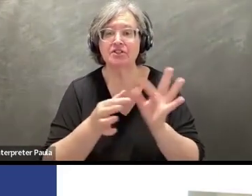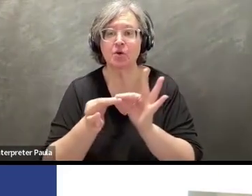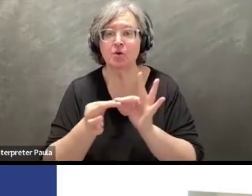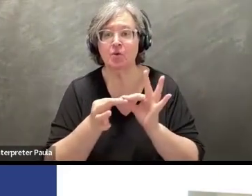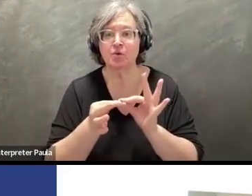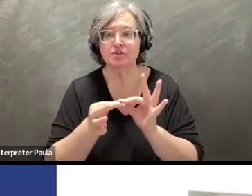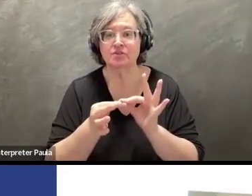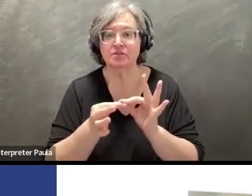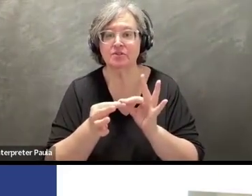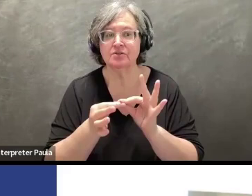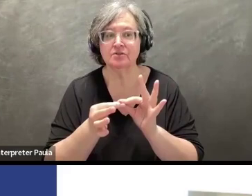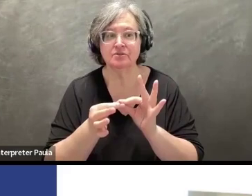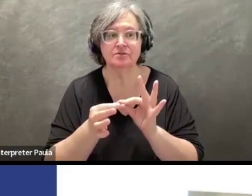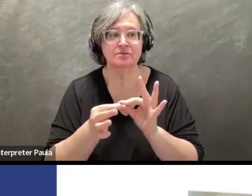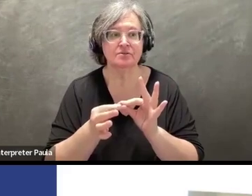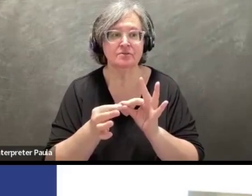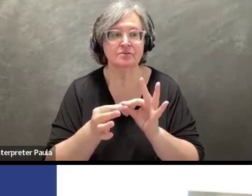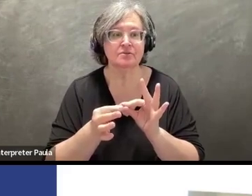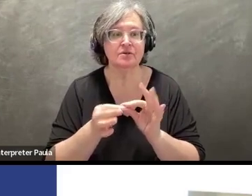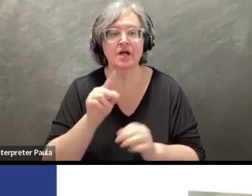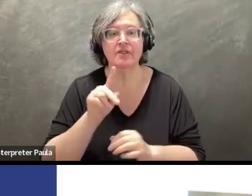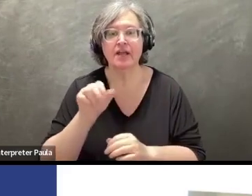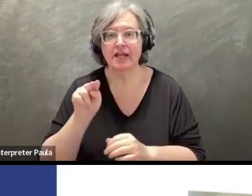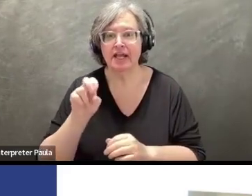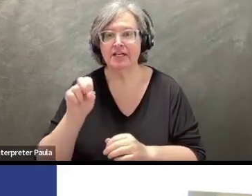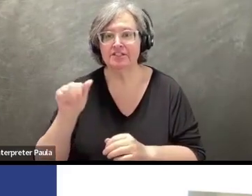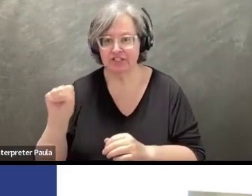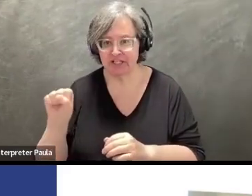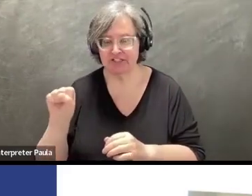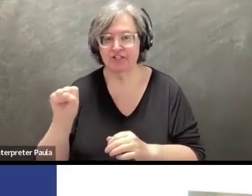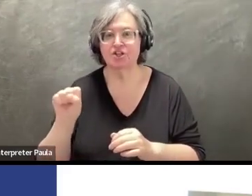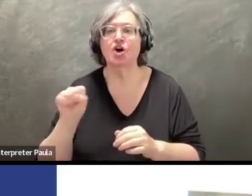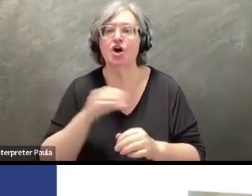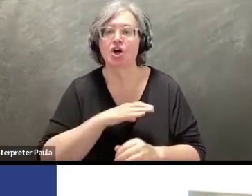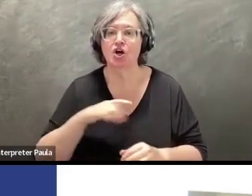the Kansas council for Kansas Council on Developmental